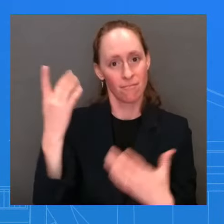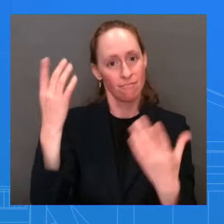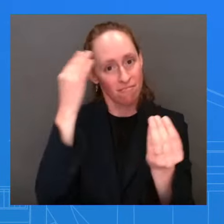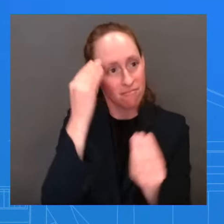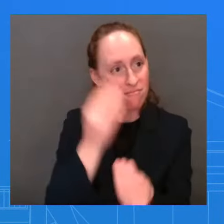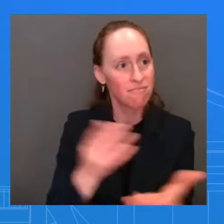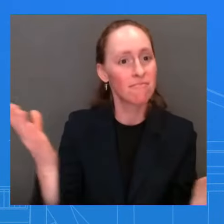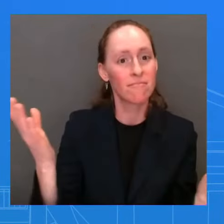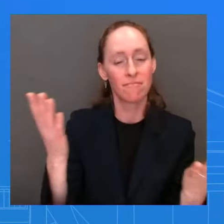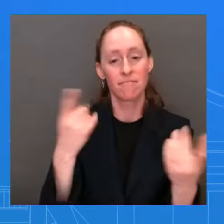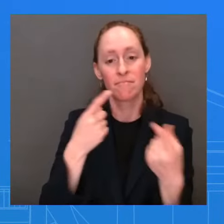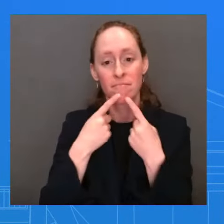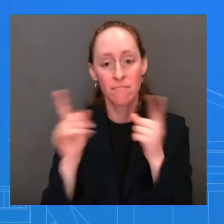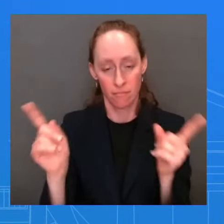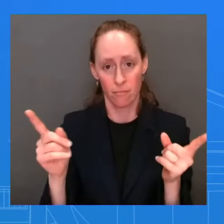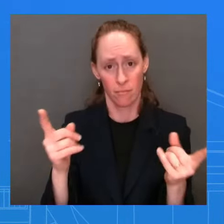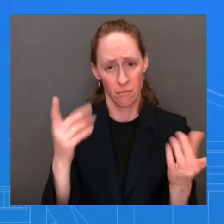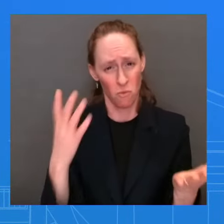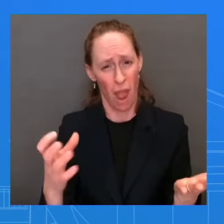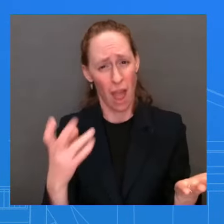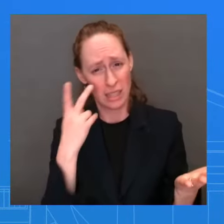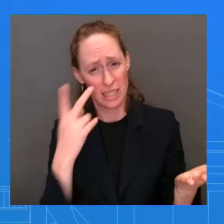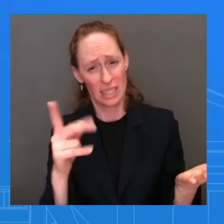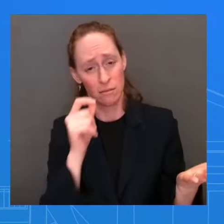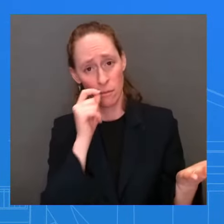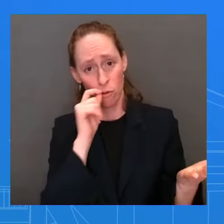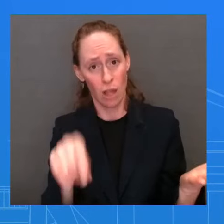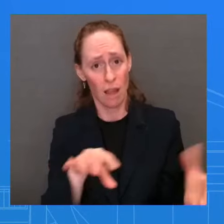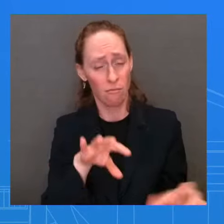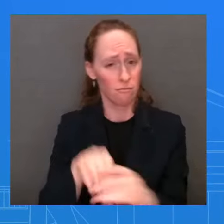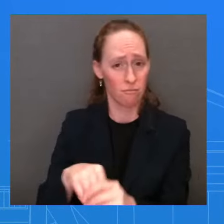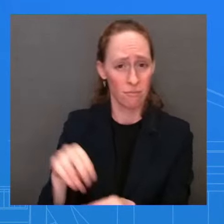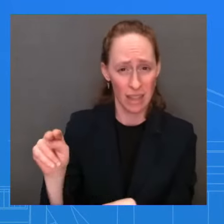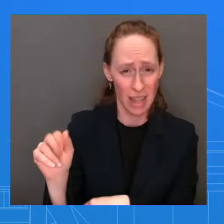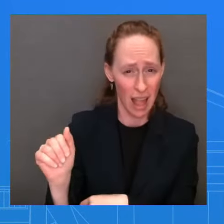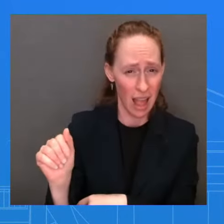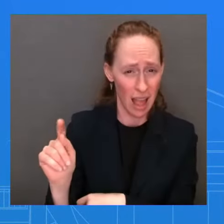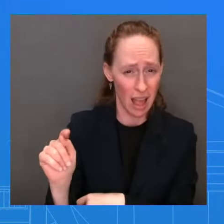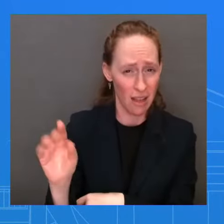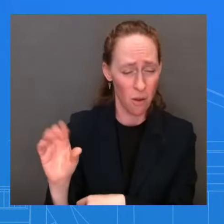Ms. Jean-Pierre: Look, we've had con- -- I've -- I've answered this question many times. And so -- look,